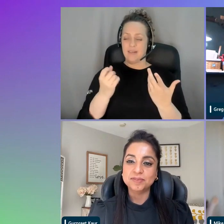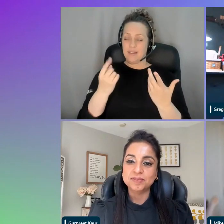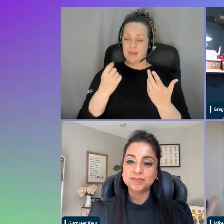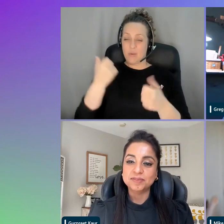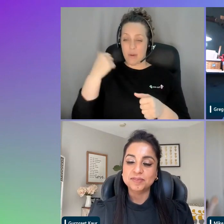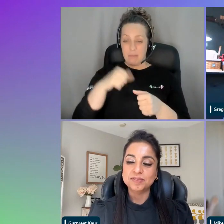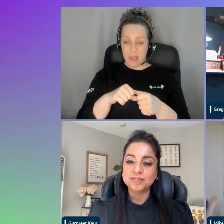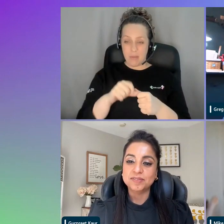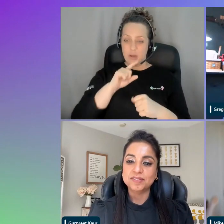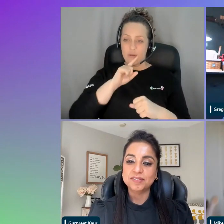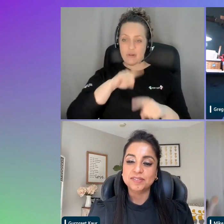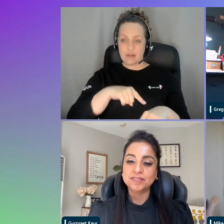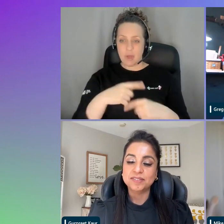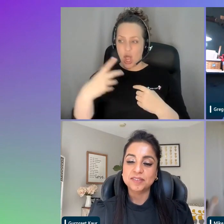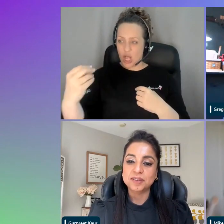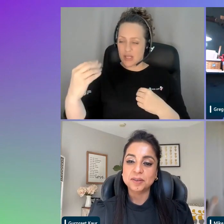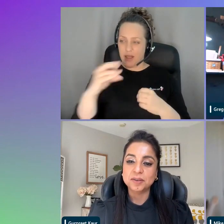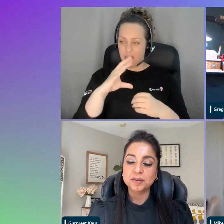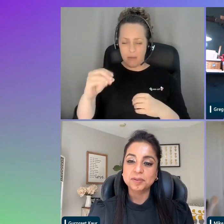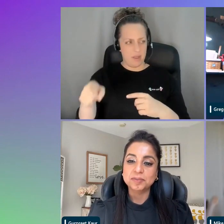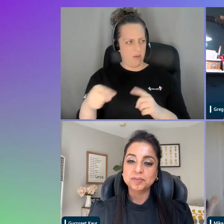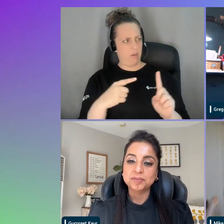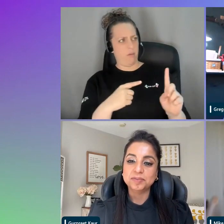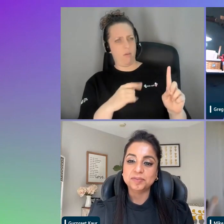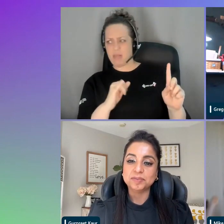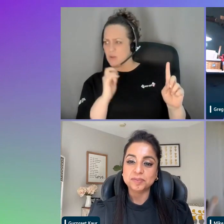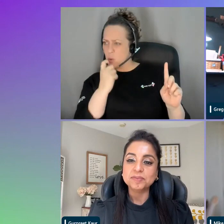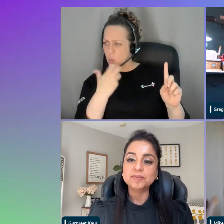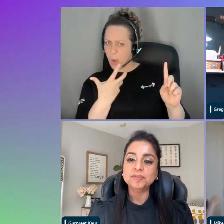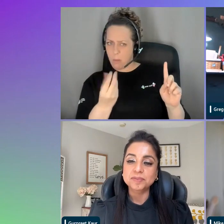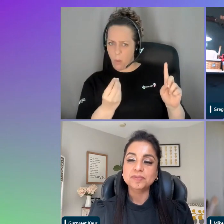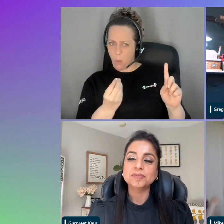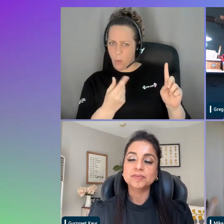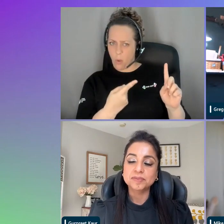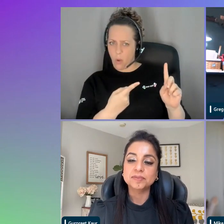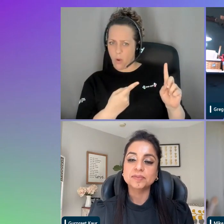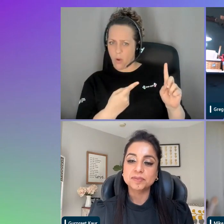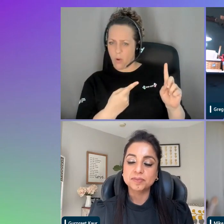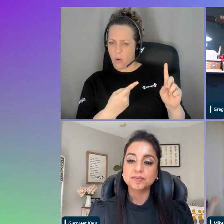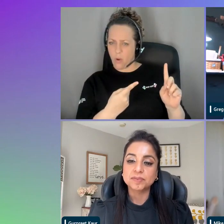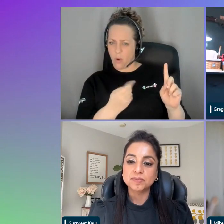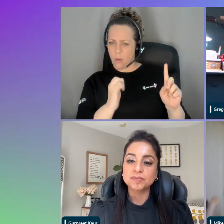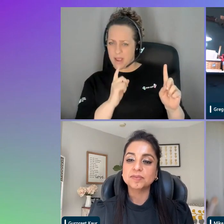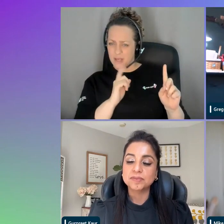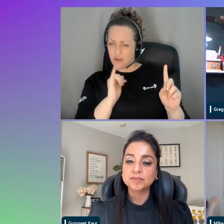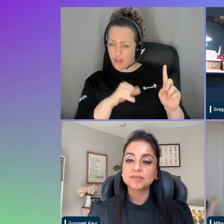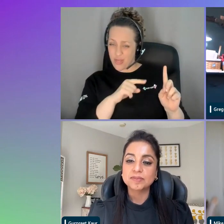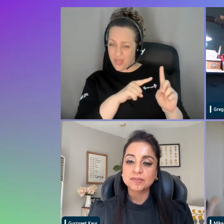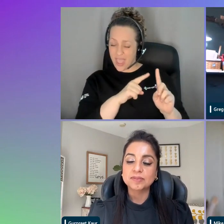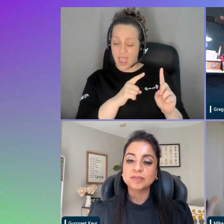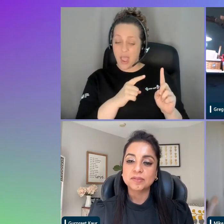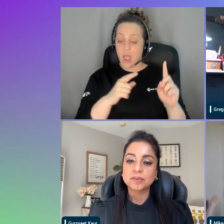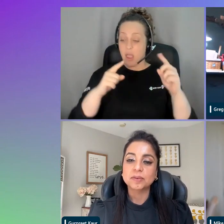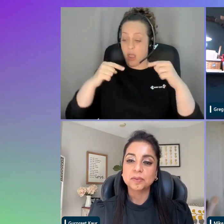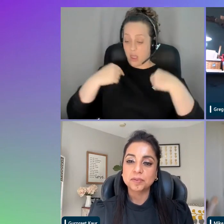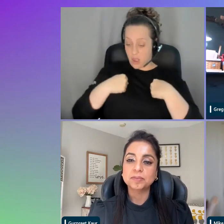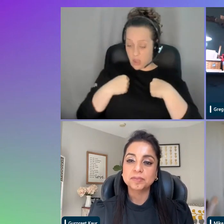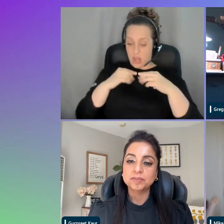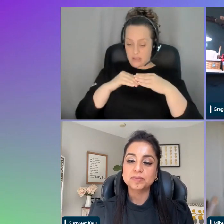and of course, not to be, uh, forgotten is the response from people outside the company was, wow, this is really cool. We want more and making sure is that accessibility advocate that